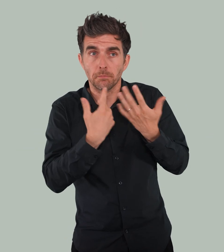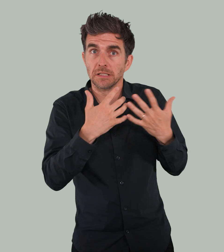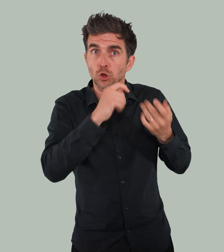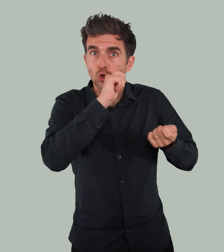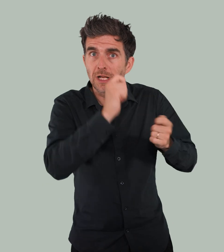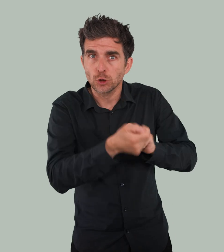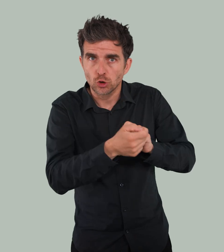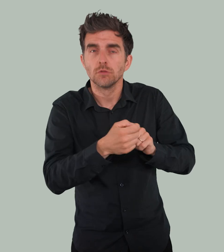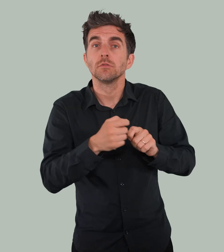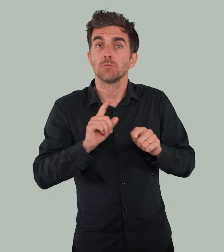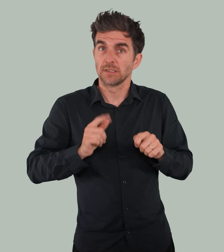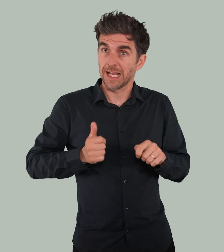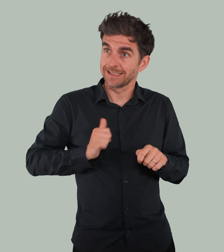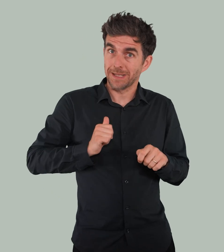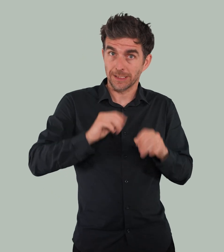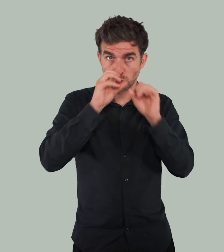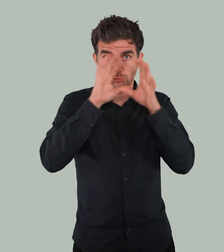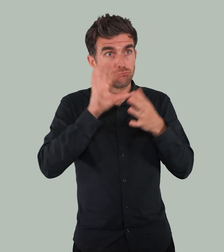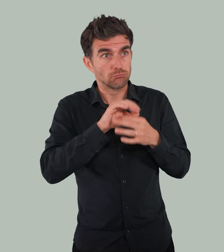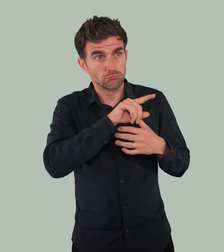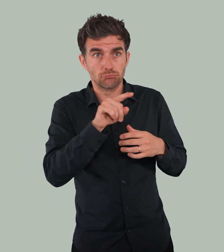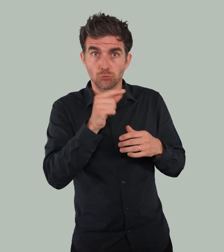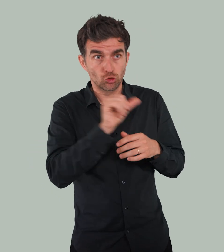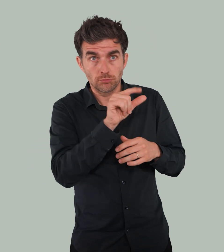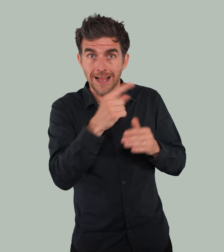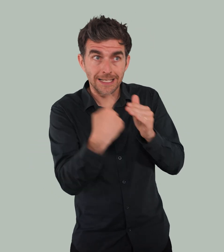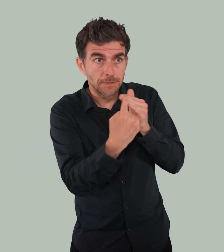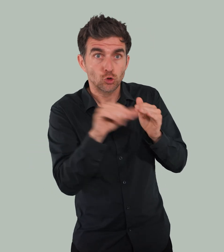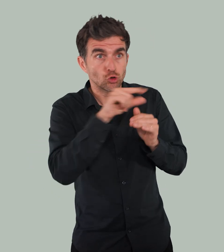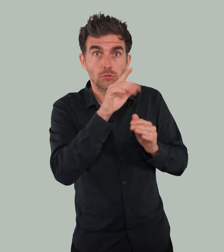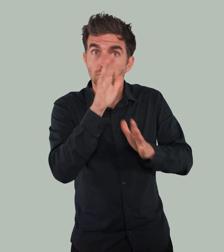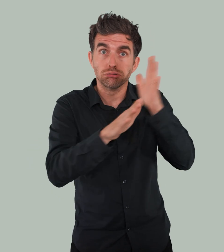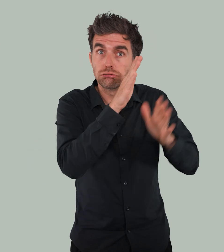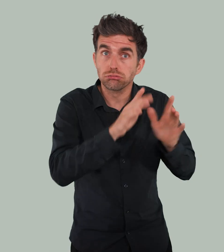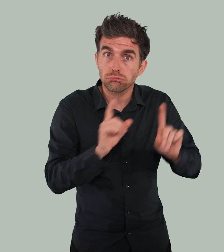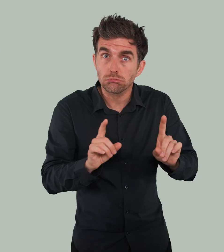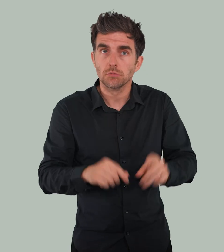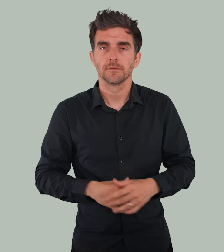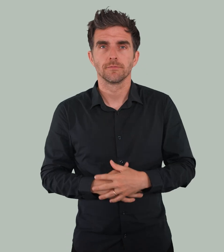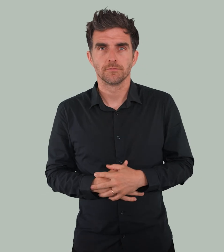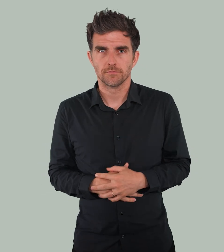as well as expectations around independence and participation.